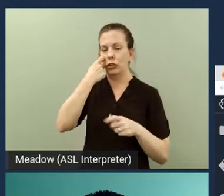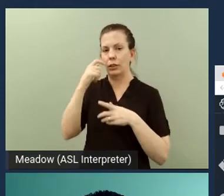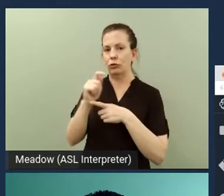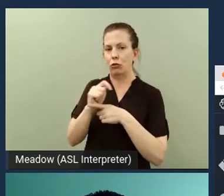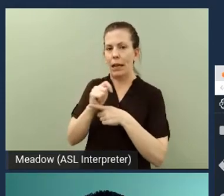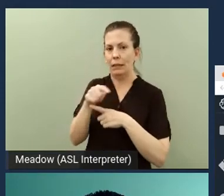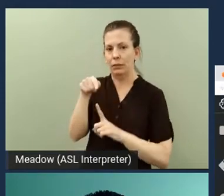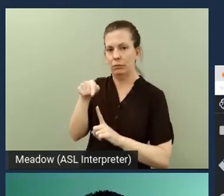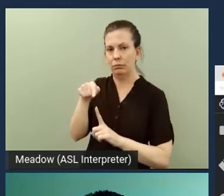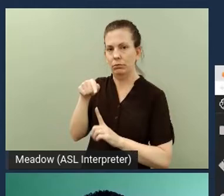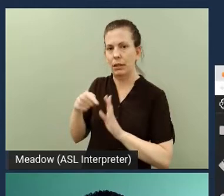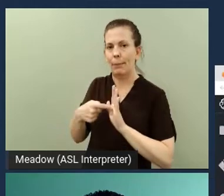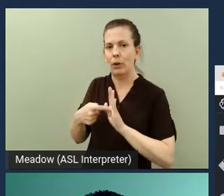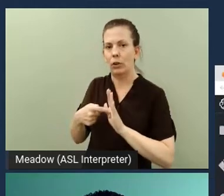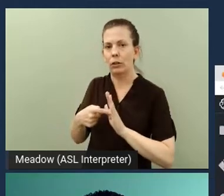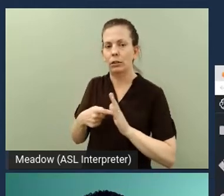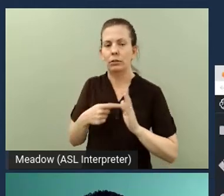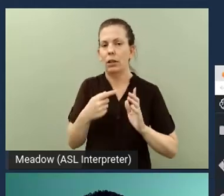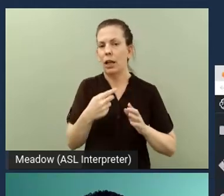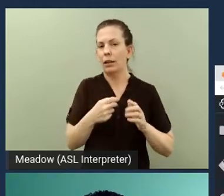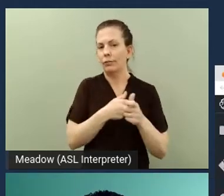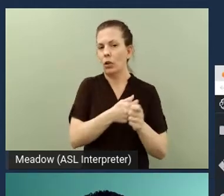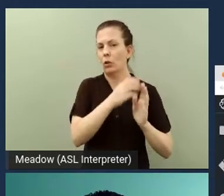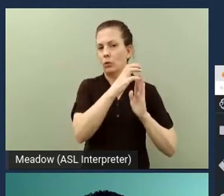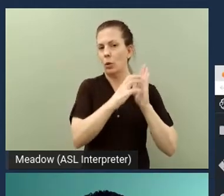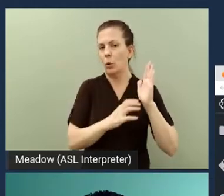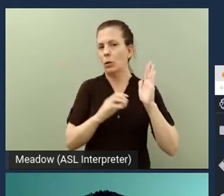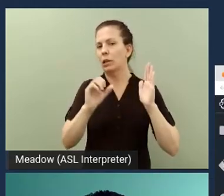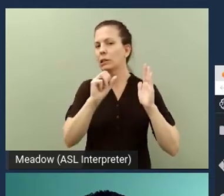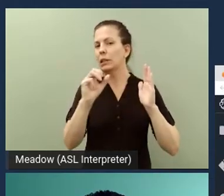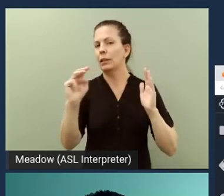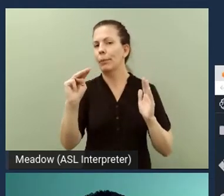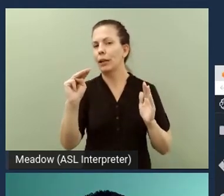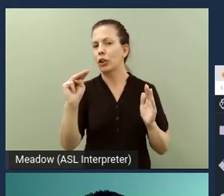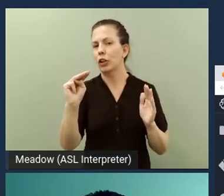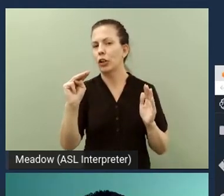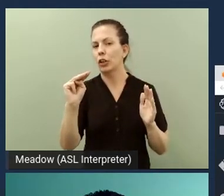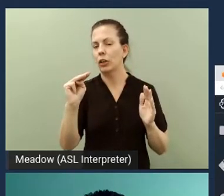using the code here, using the SageMaker training instances.